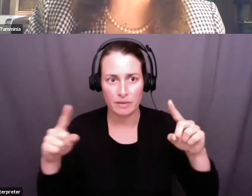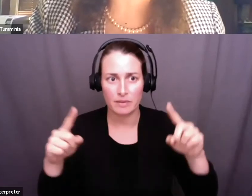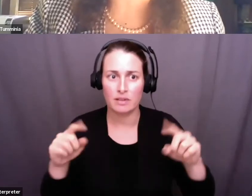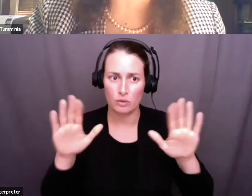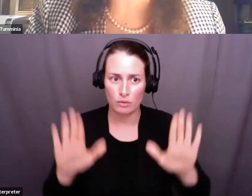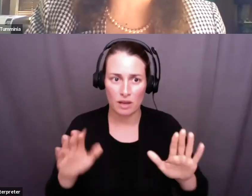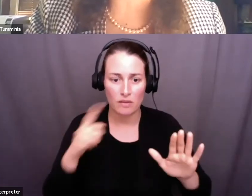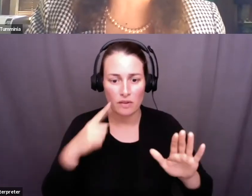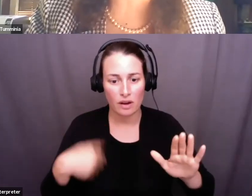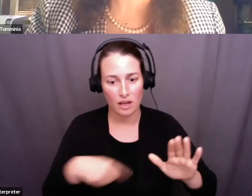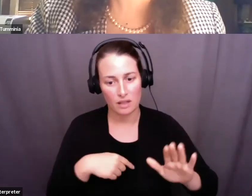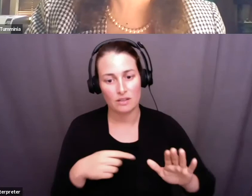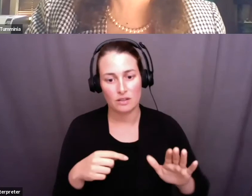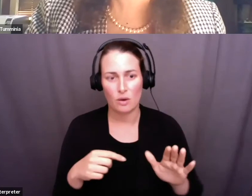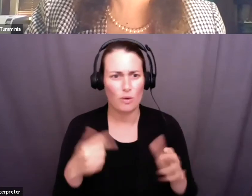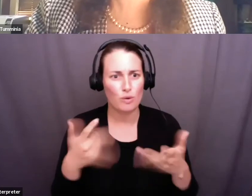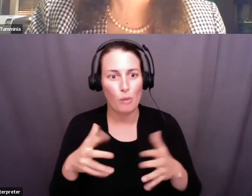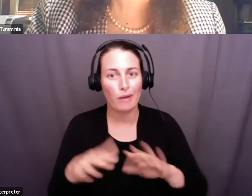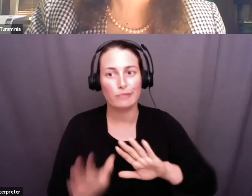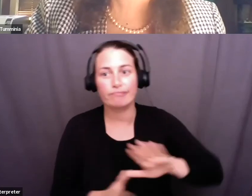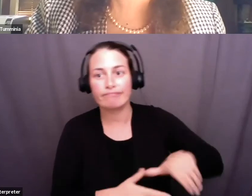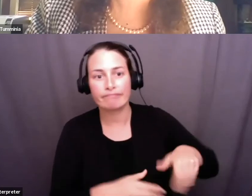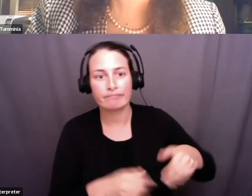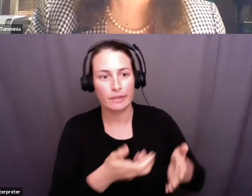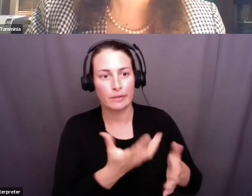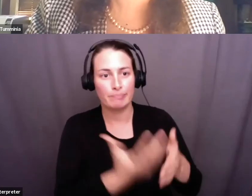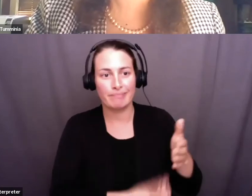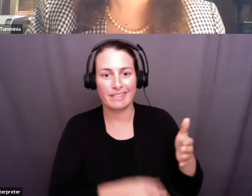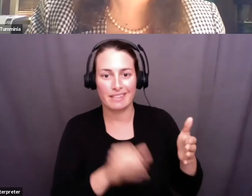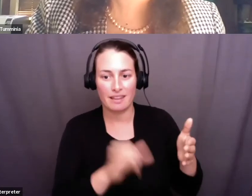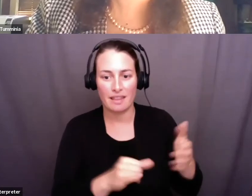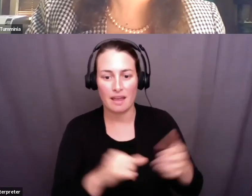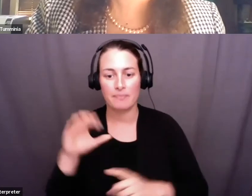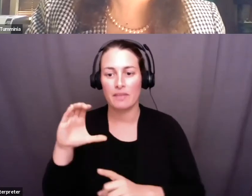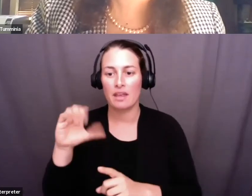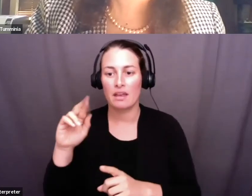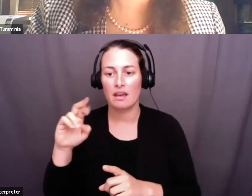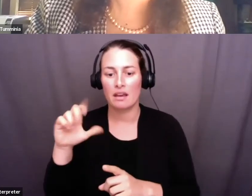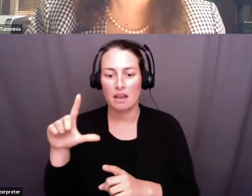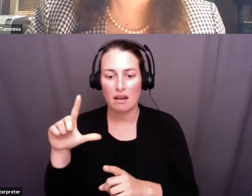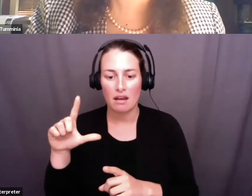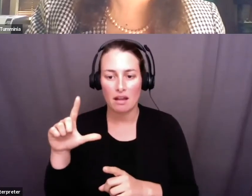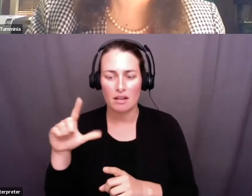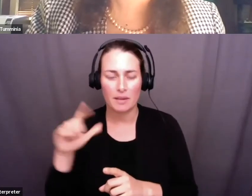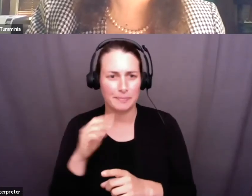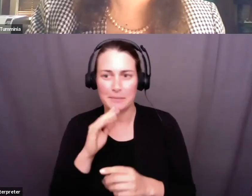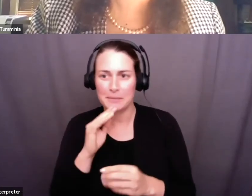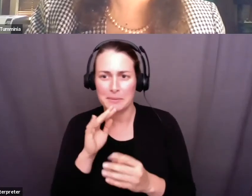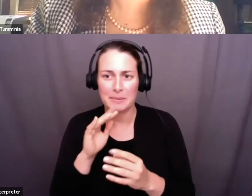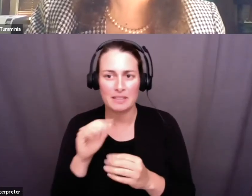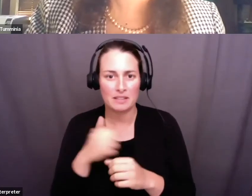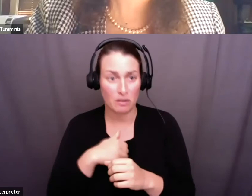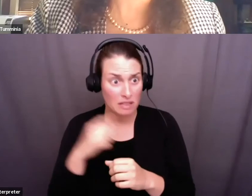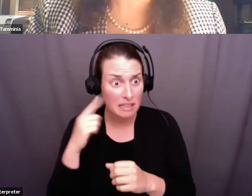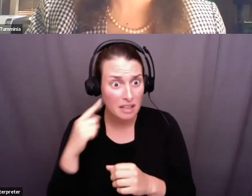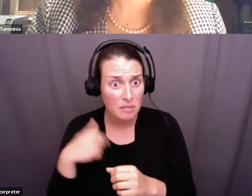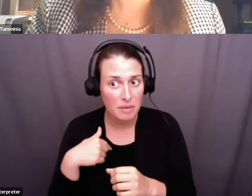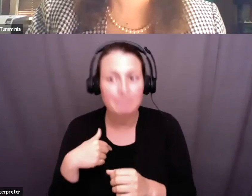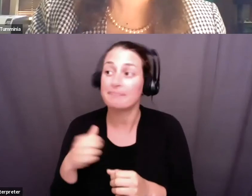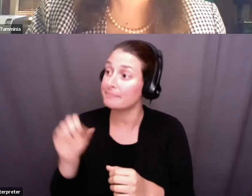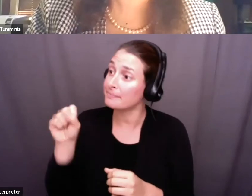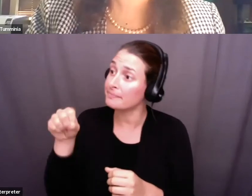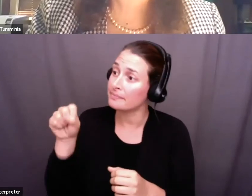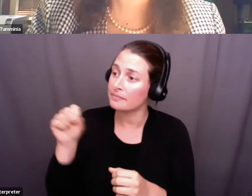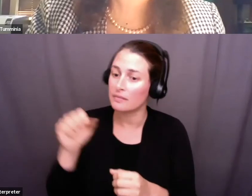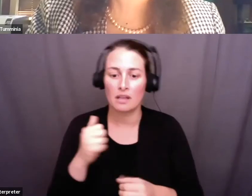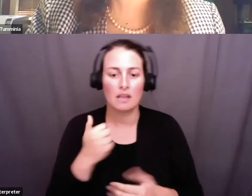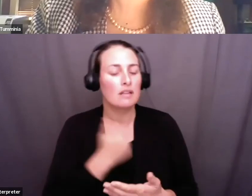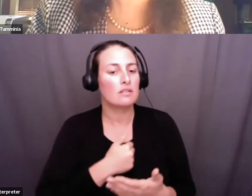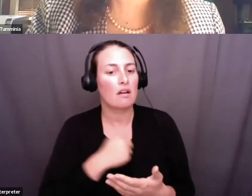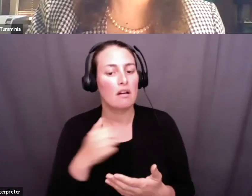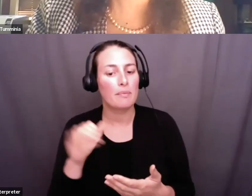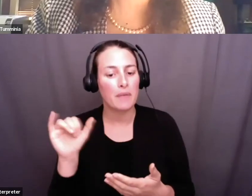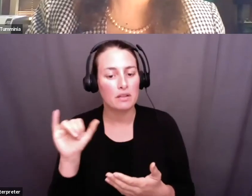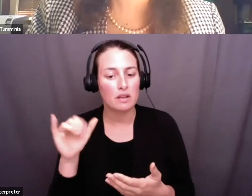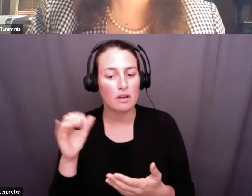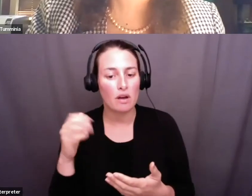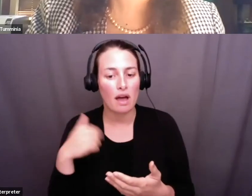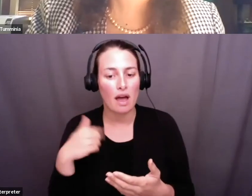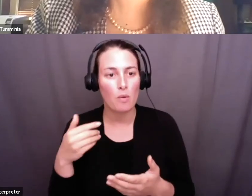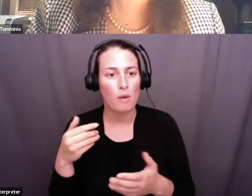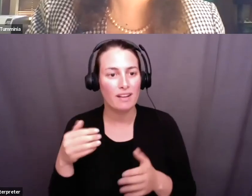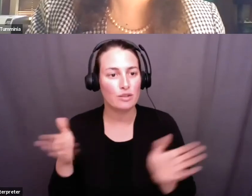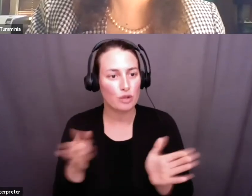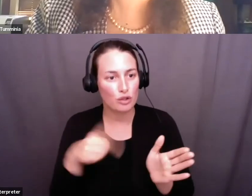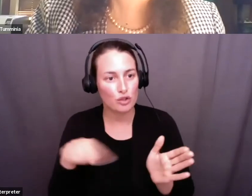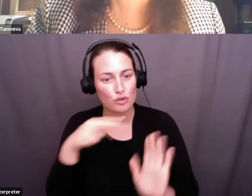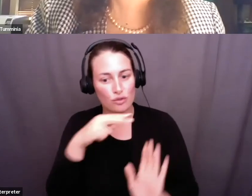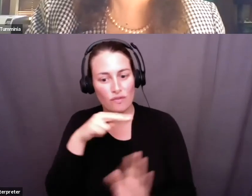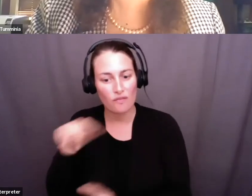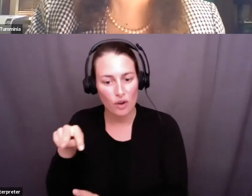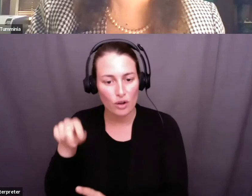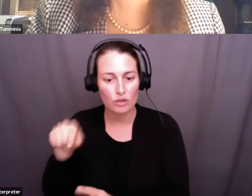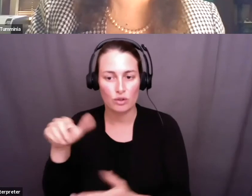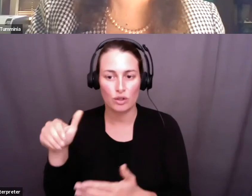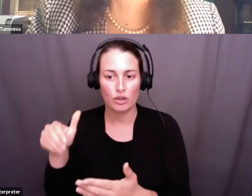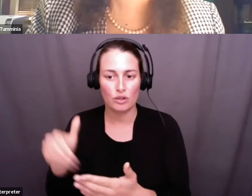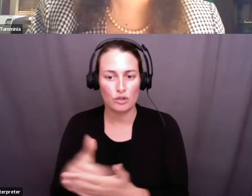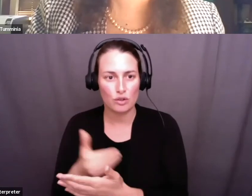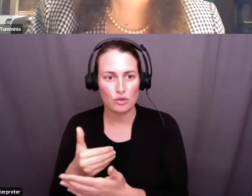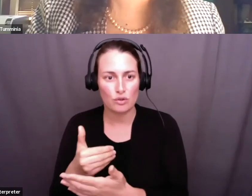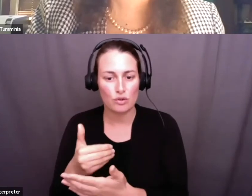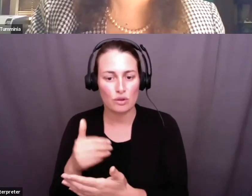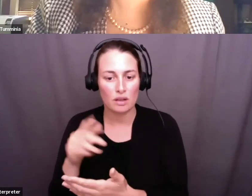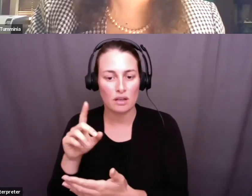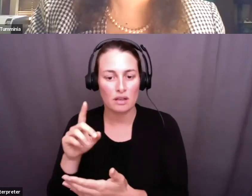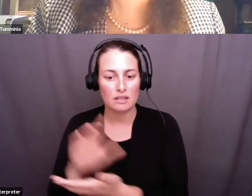and we shouldn’t let that go to waste. MASON: I would like to refer everyone to the